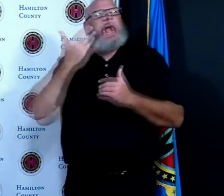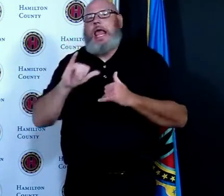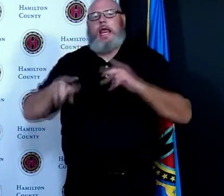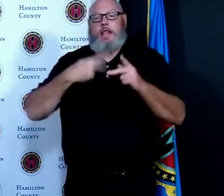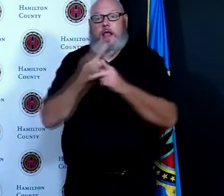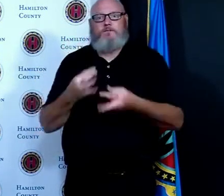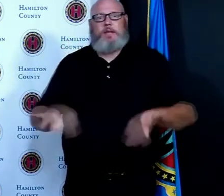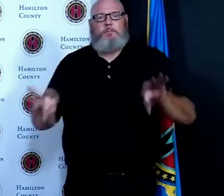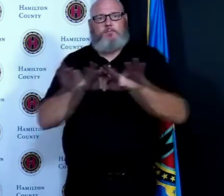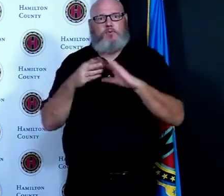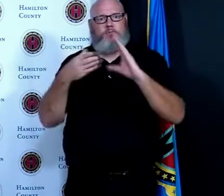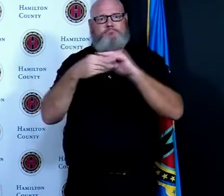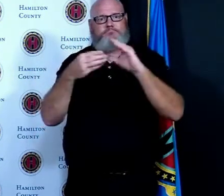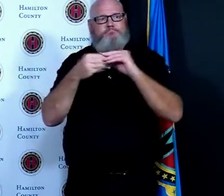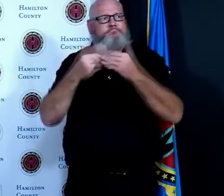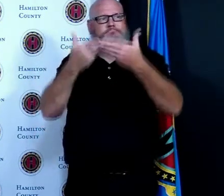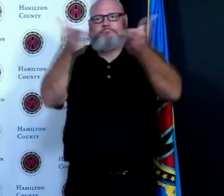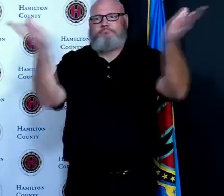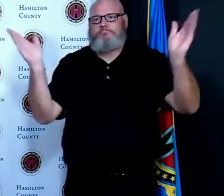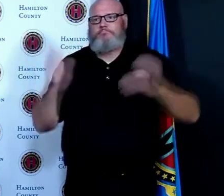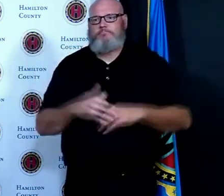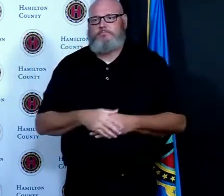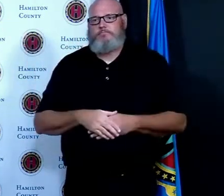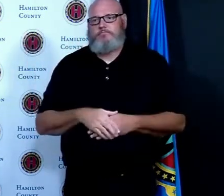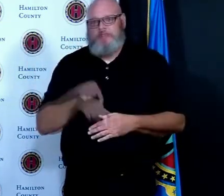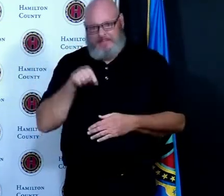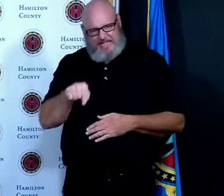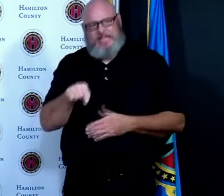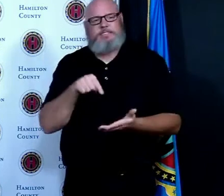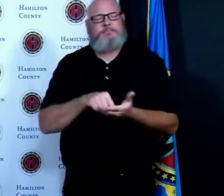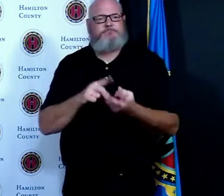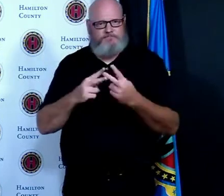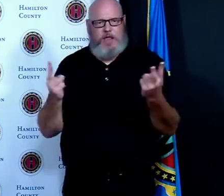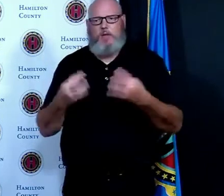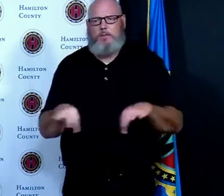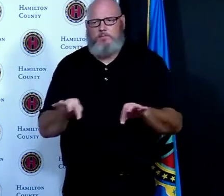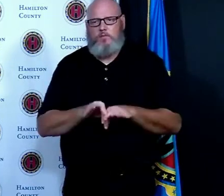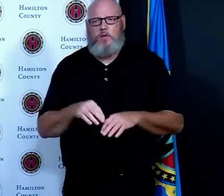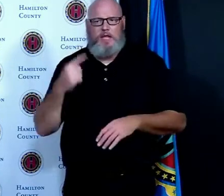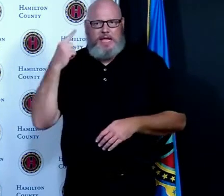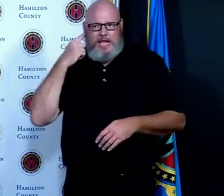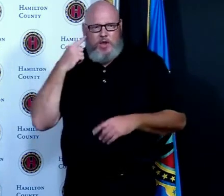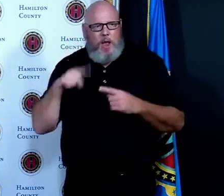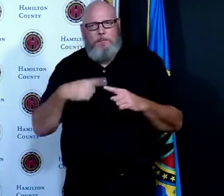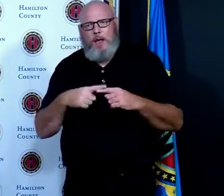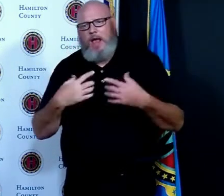to come close to purple I can't help but wonder if if we're if you're putting too much